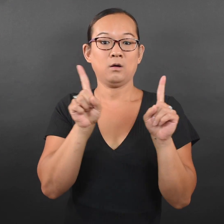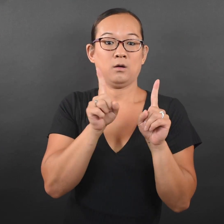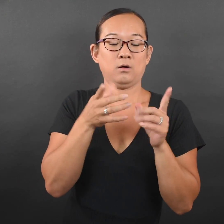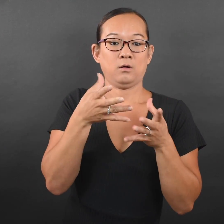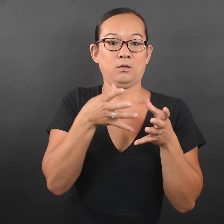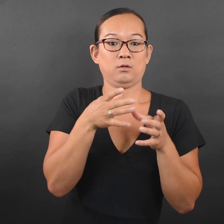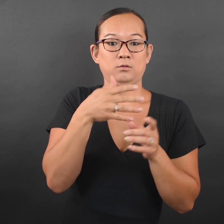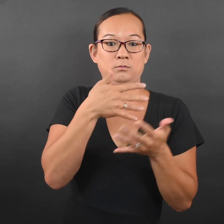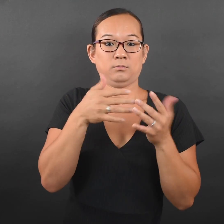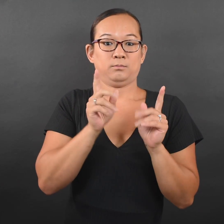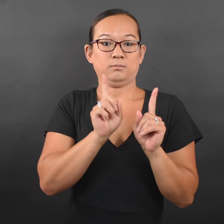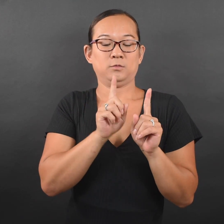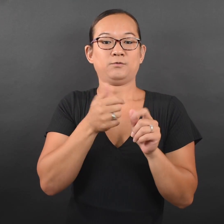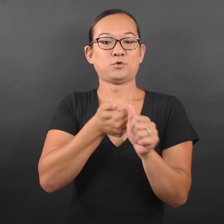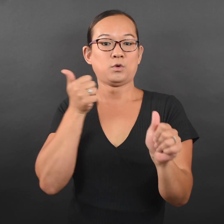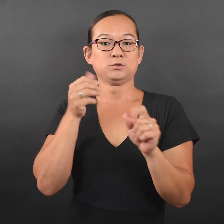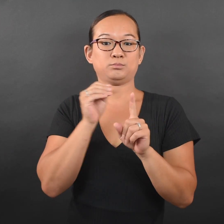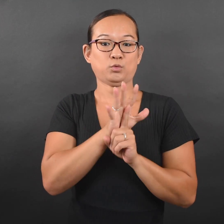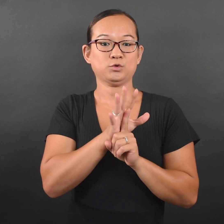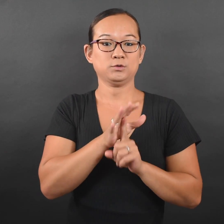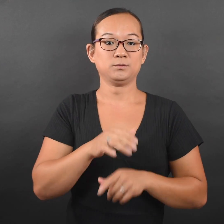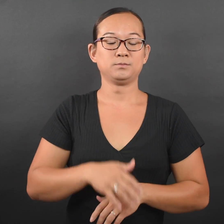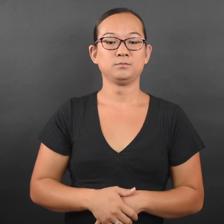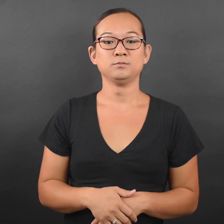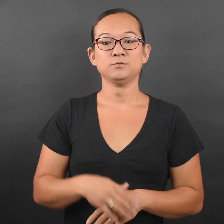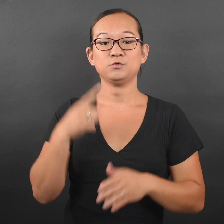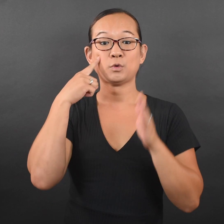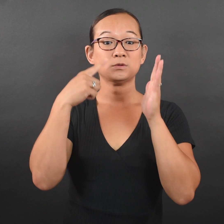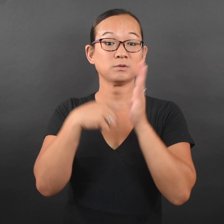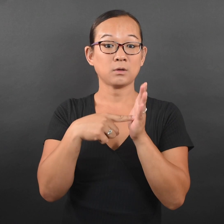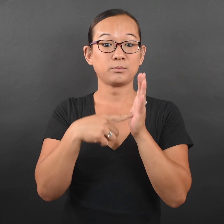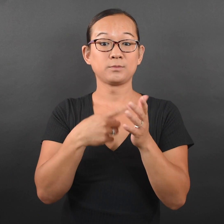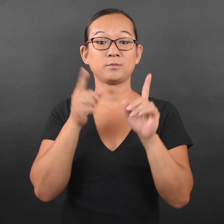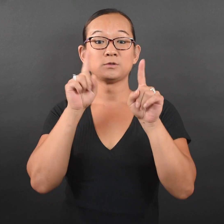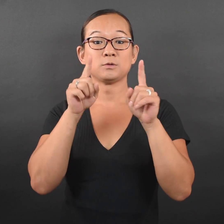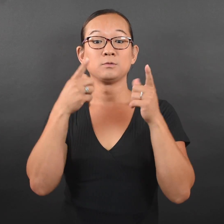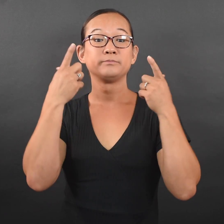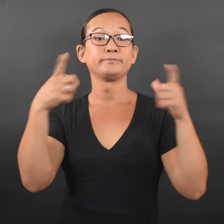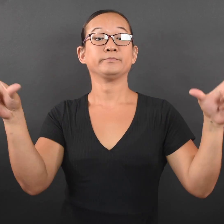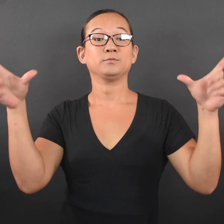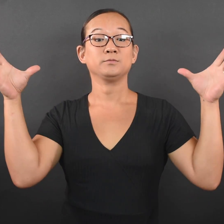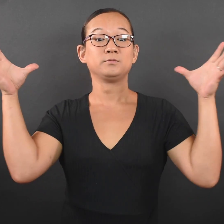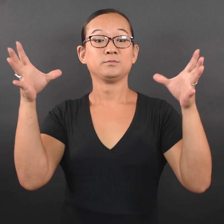because they cannot physically distance as needed to avoid exposure. For example,